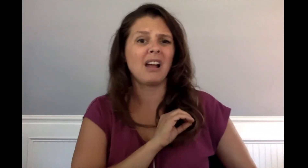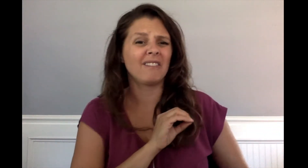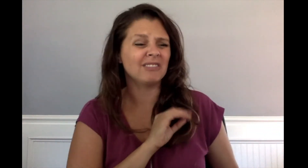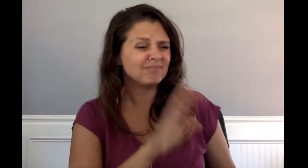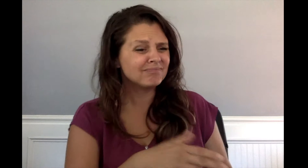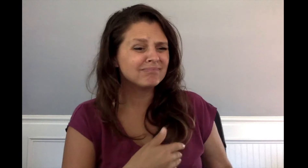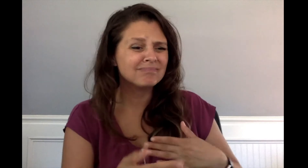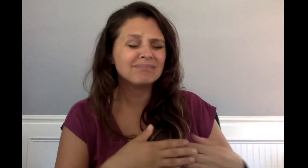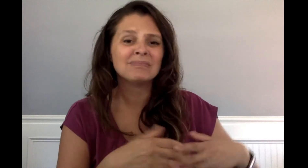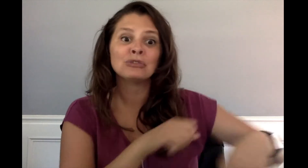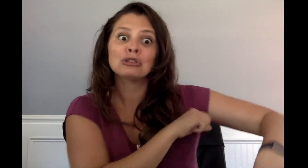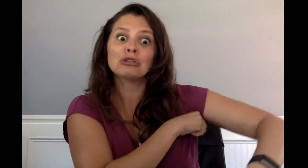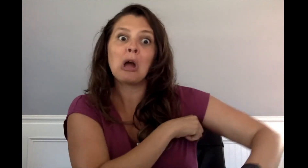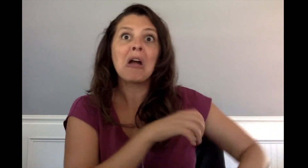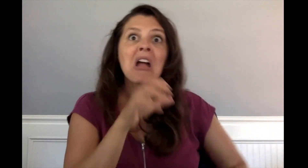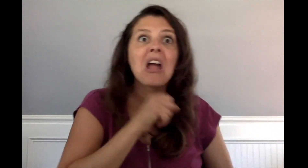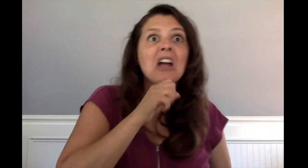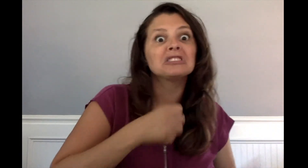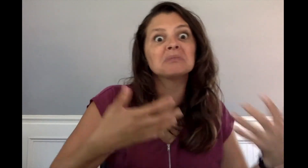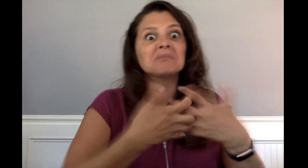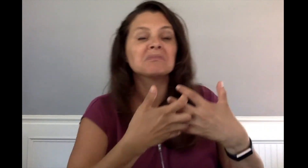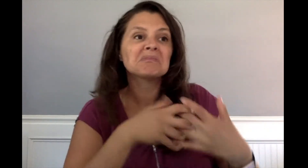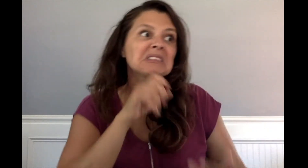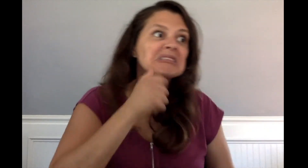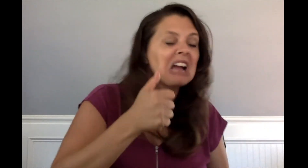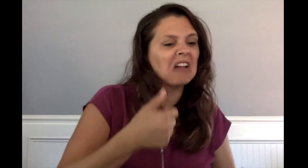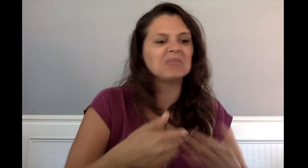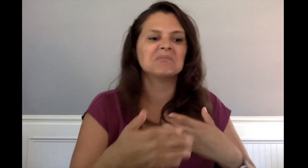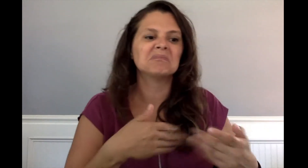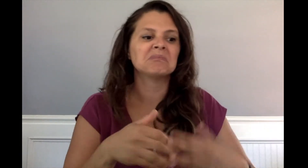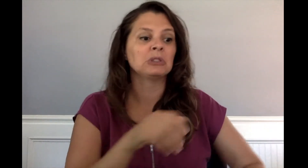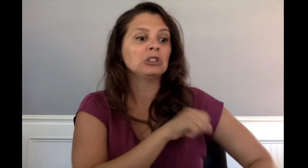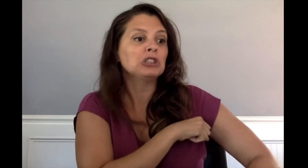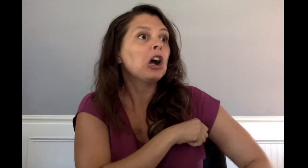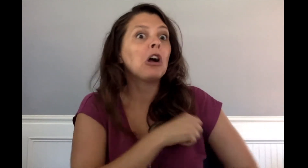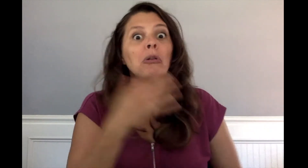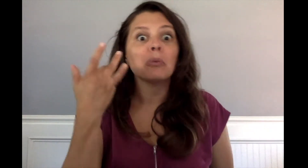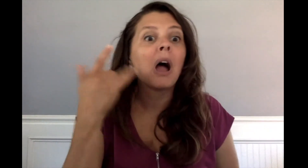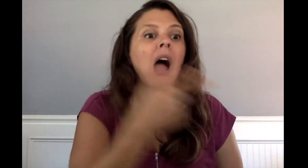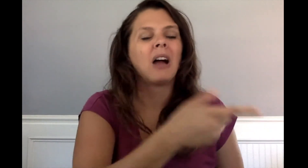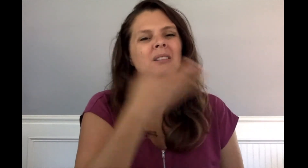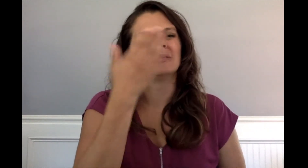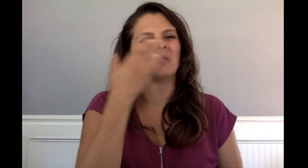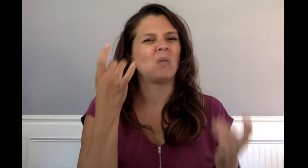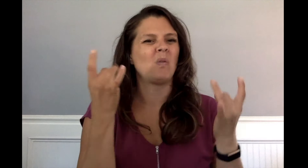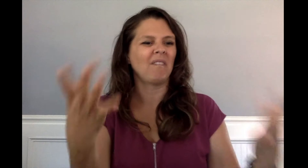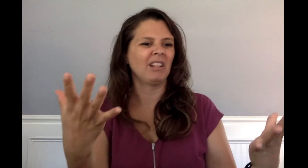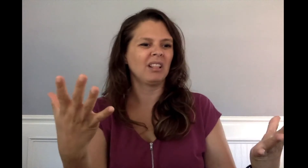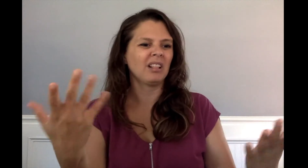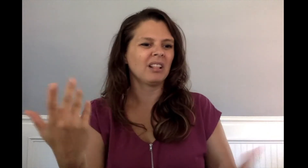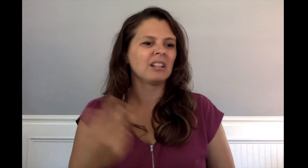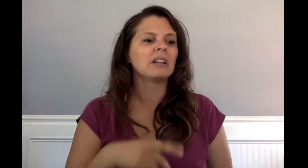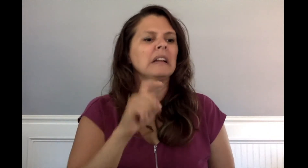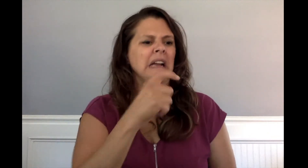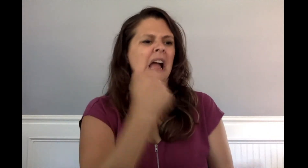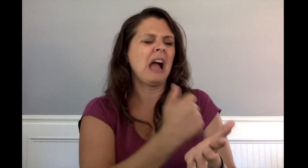"Deodorant doesn't care that you're ten. "Deodorant cares that you're smelly.